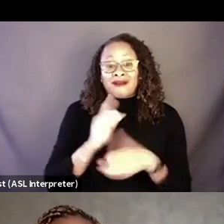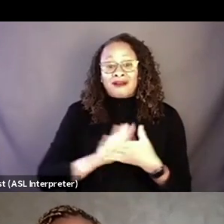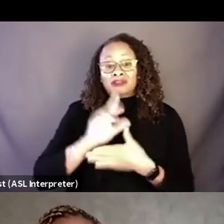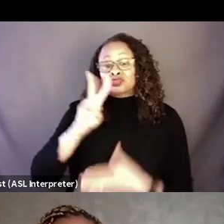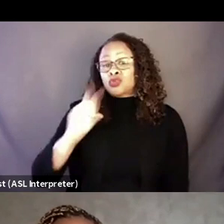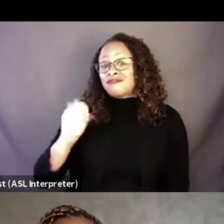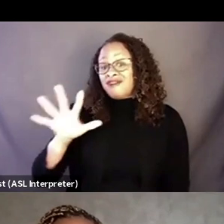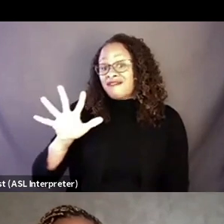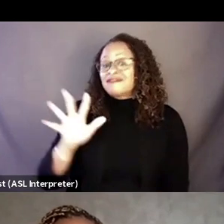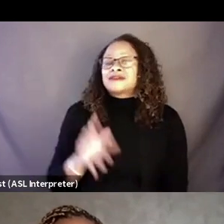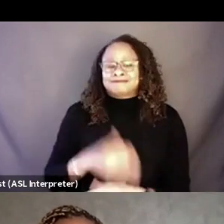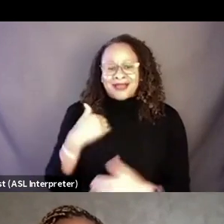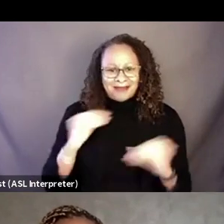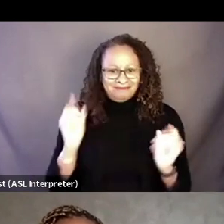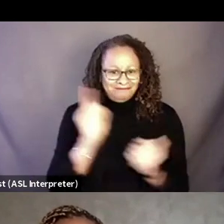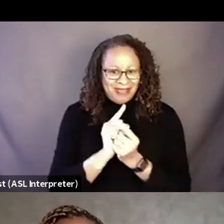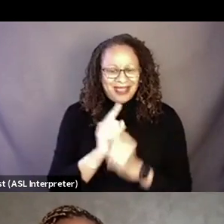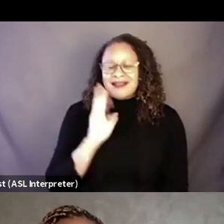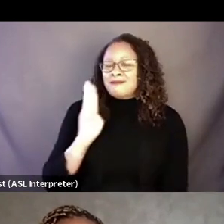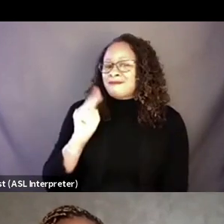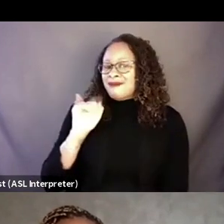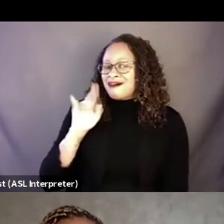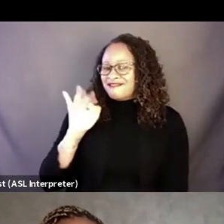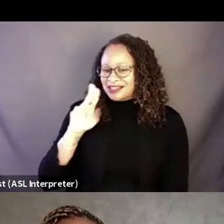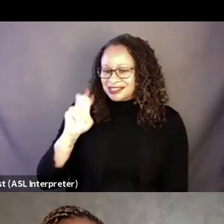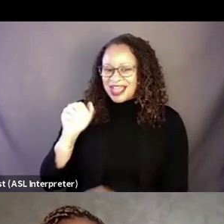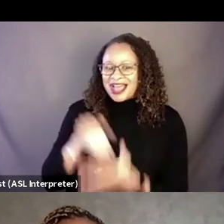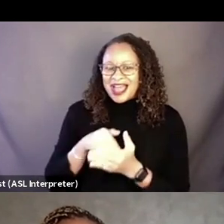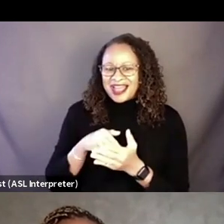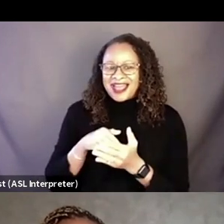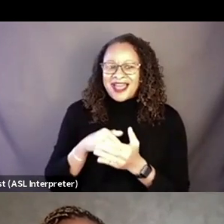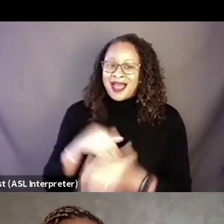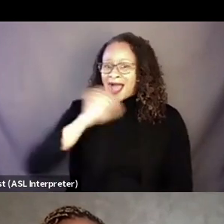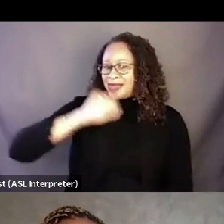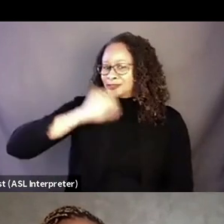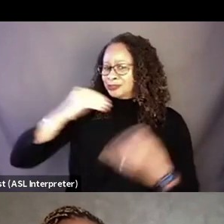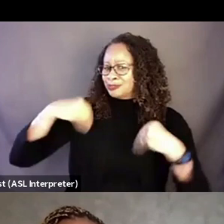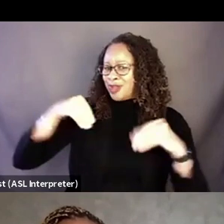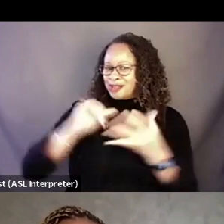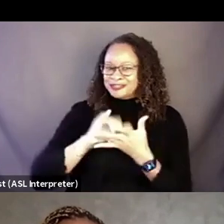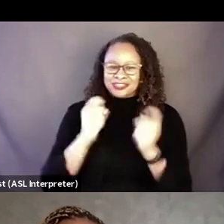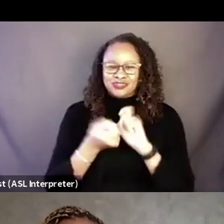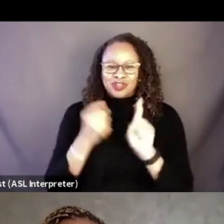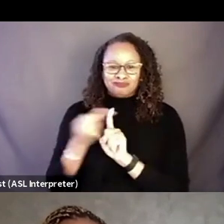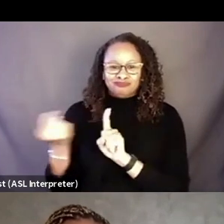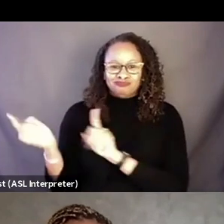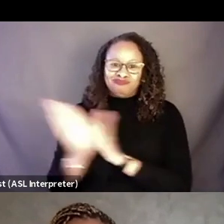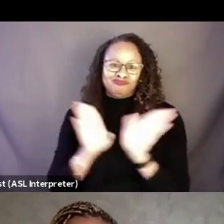a chance encounter with Boniface at at an ice cream shop that changed the trajectory of her life.